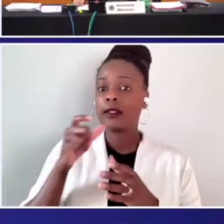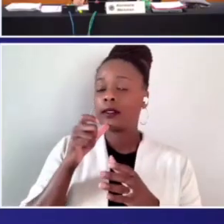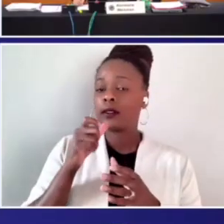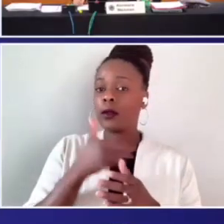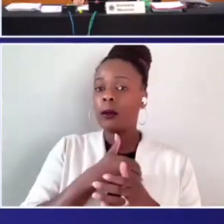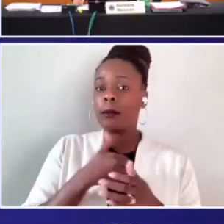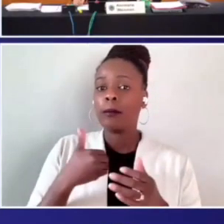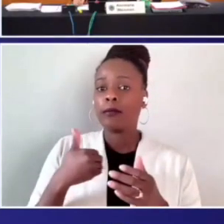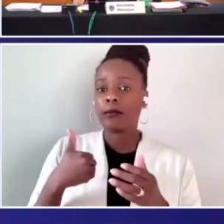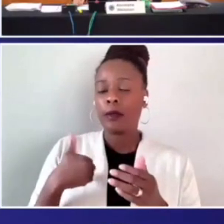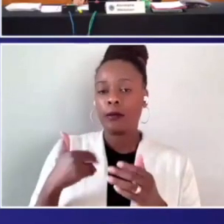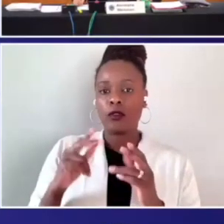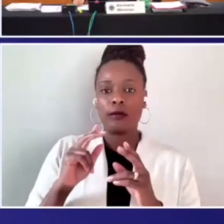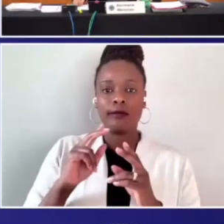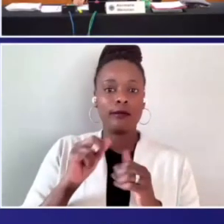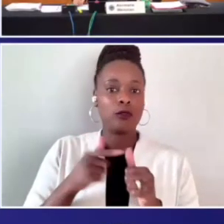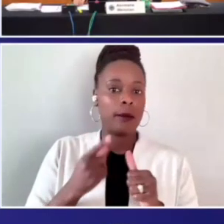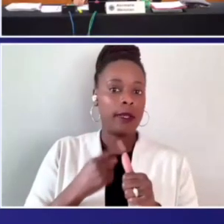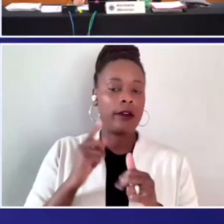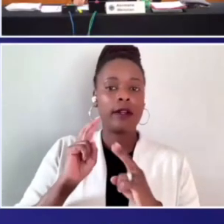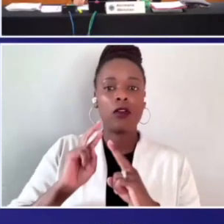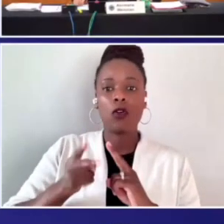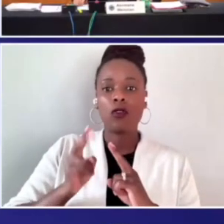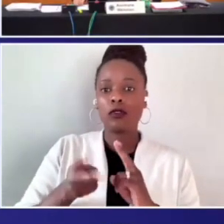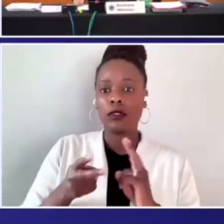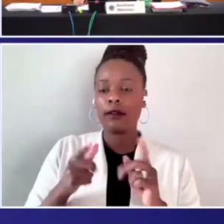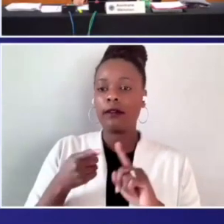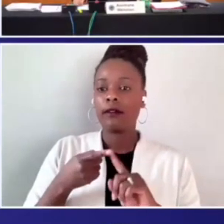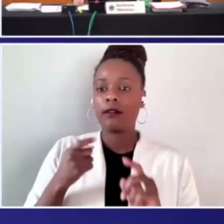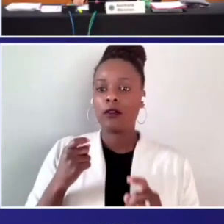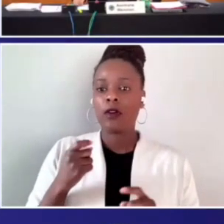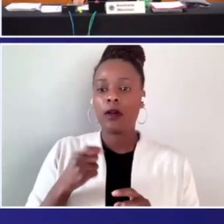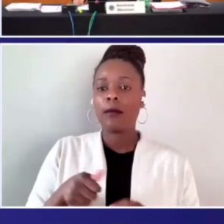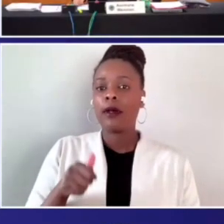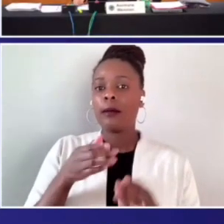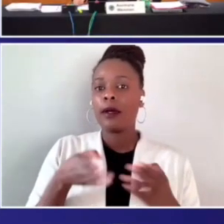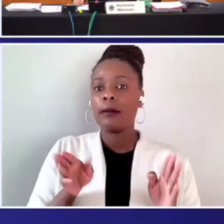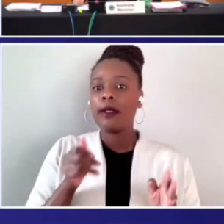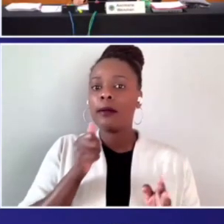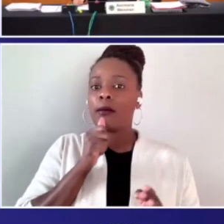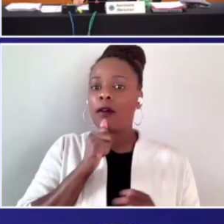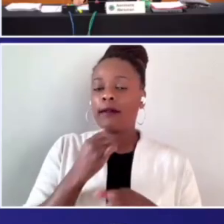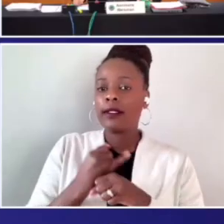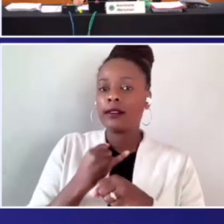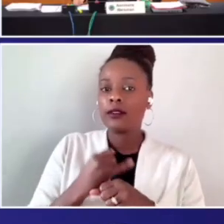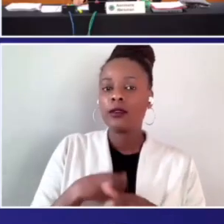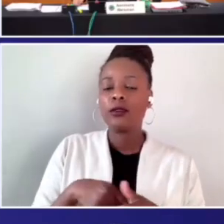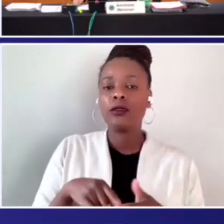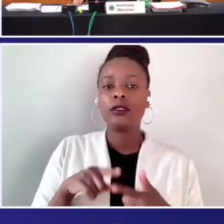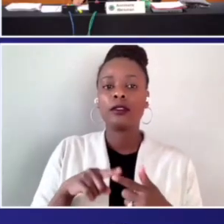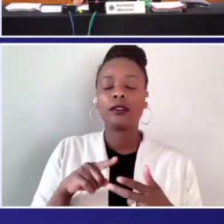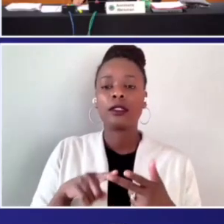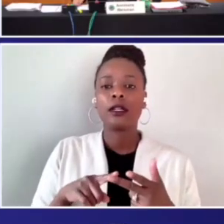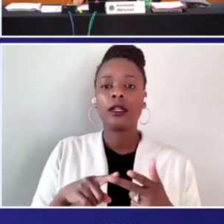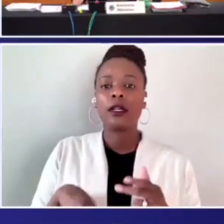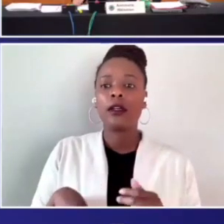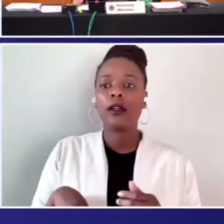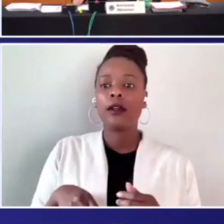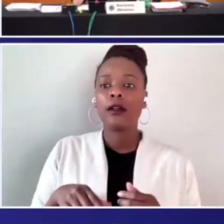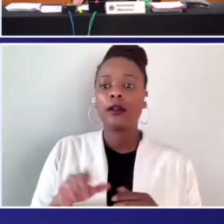from private, nonprofit institutions, proprietary institutions, public institutions, and state officials.